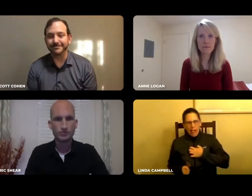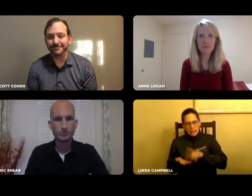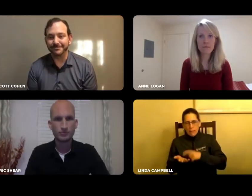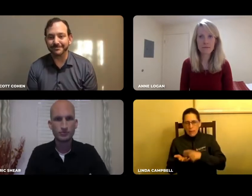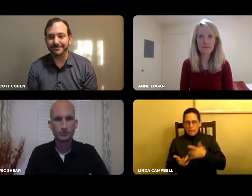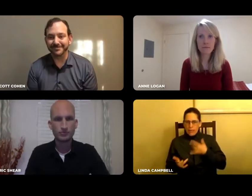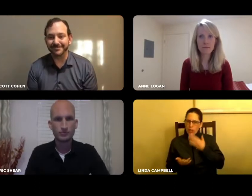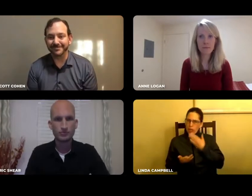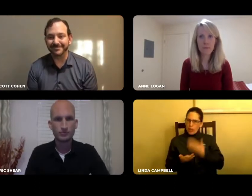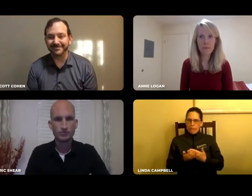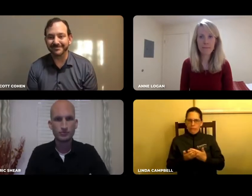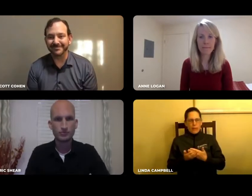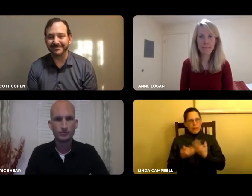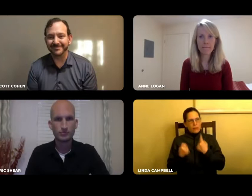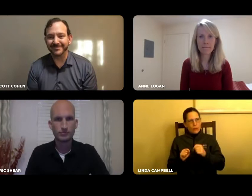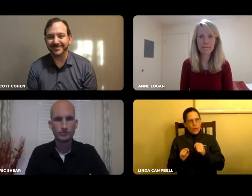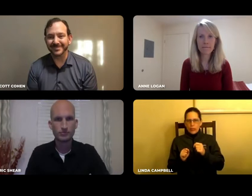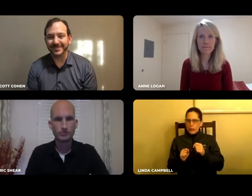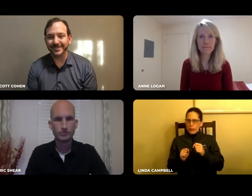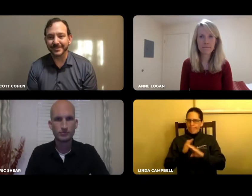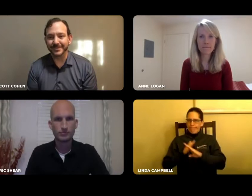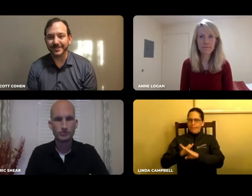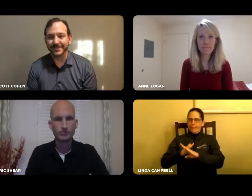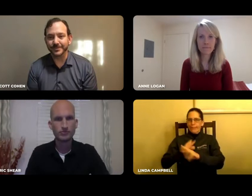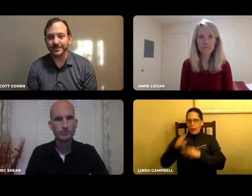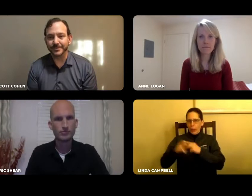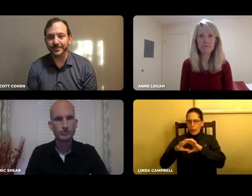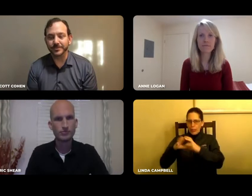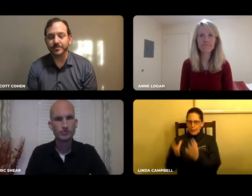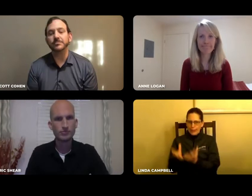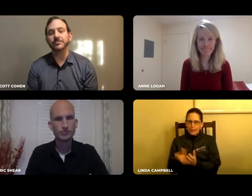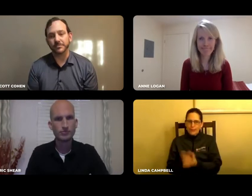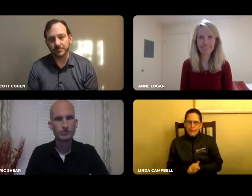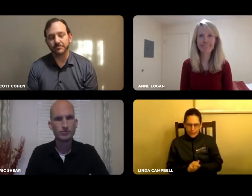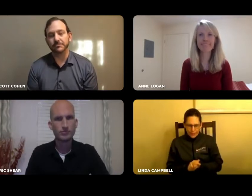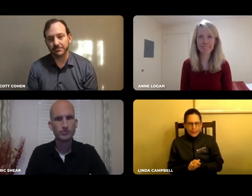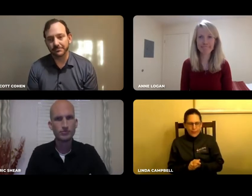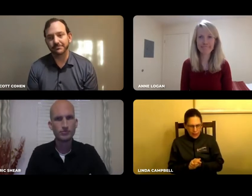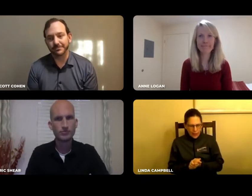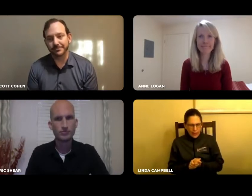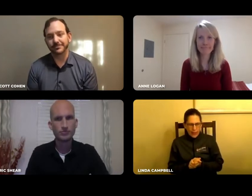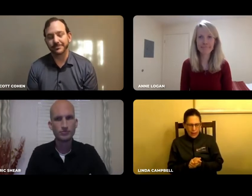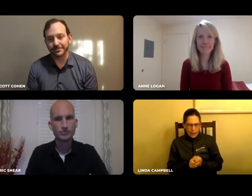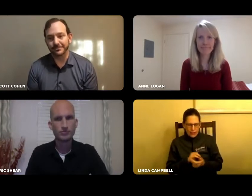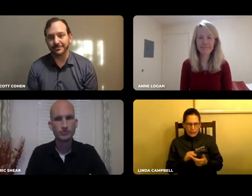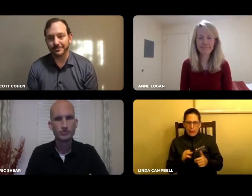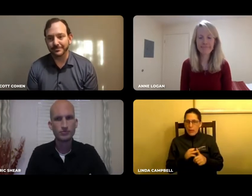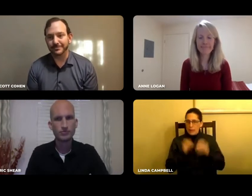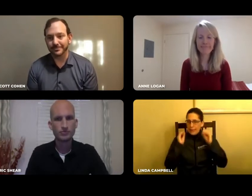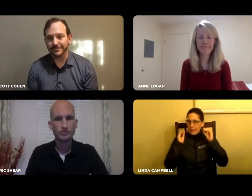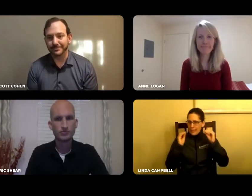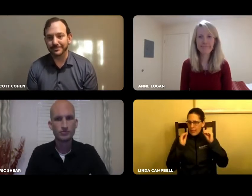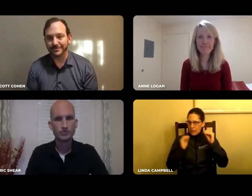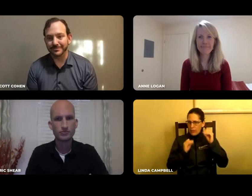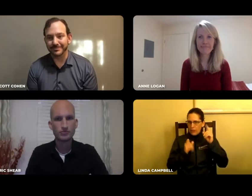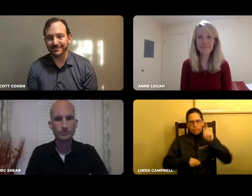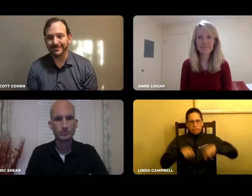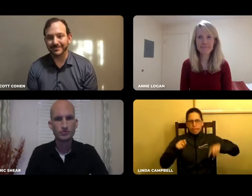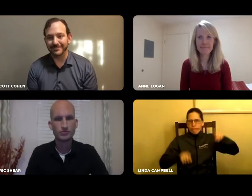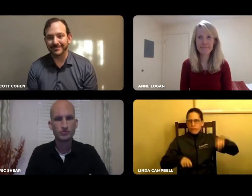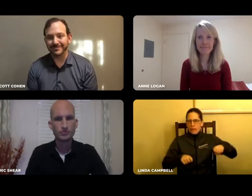It's hard work but it feels good to make sure I'm making a difference.